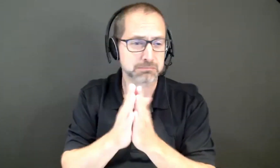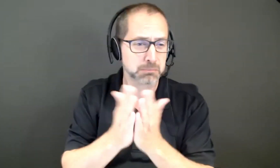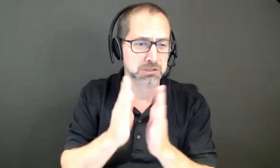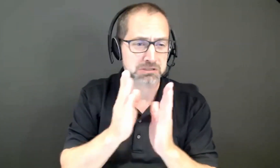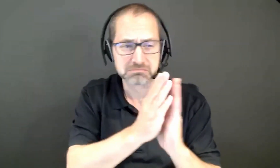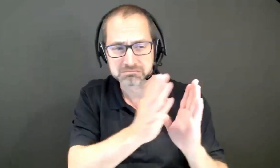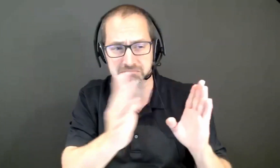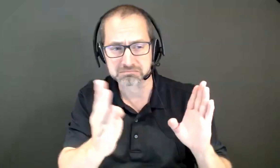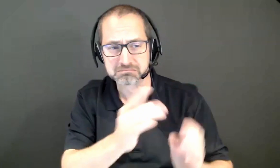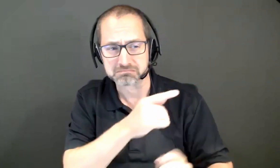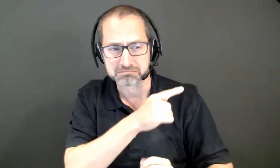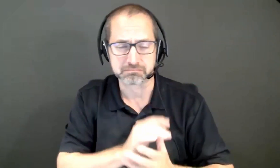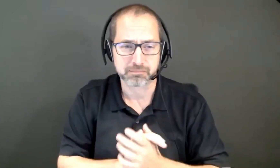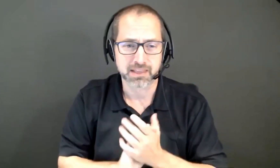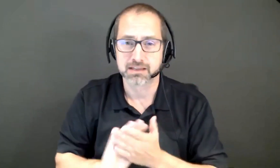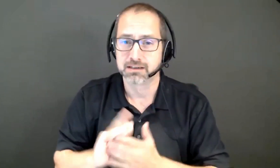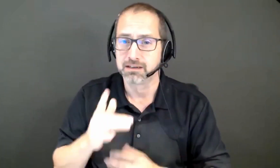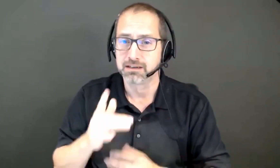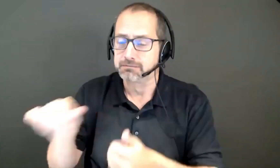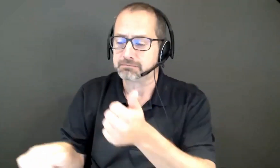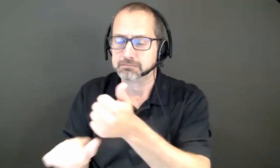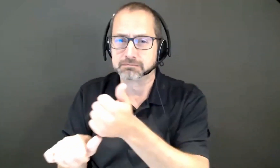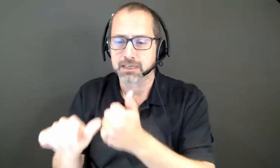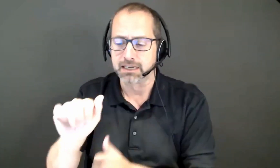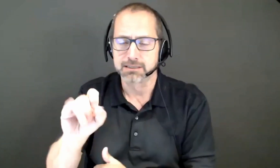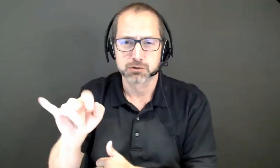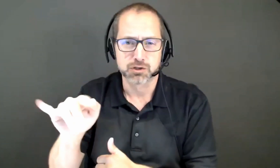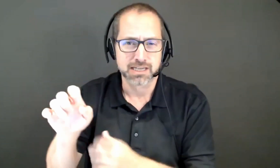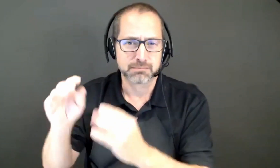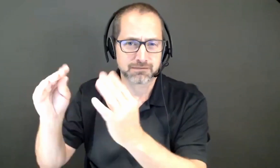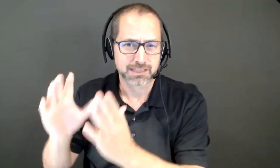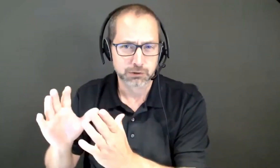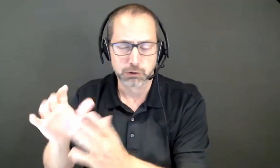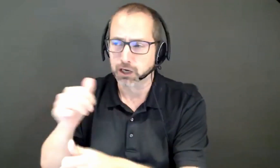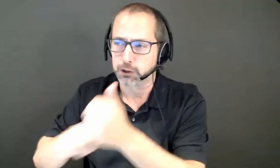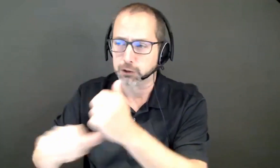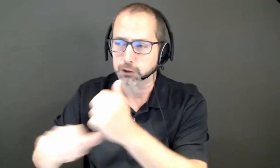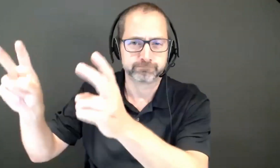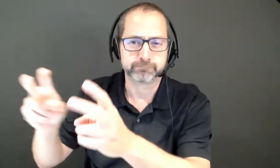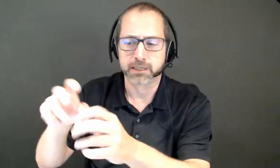I'm an associate professor in the Faculty of Social Science and Humanities at Ontario Tech